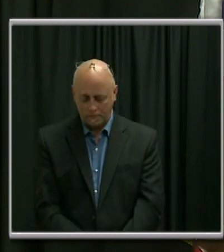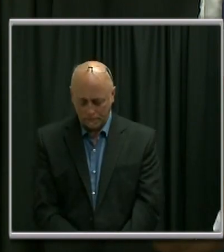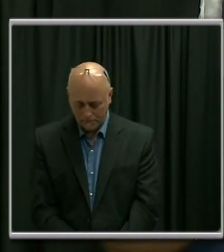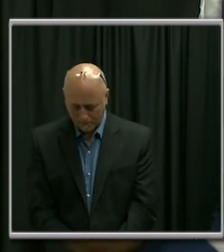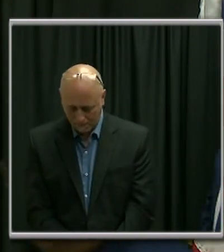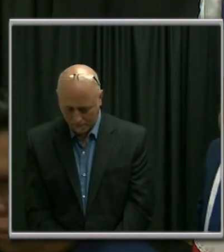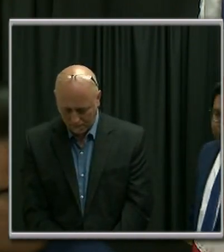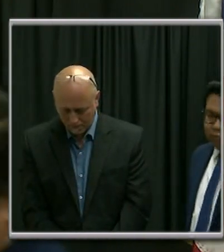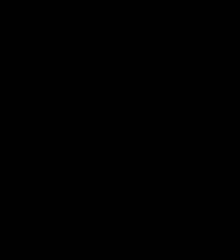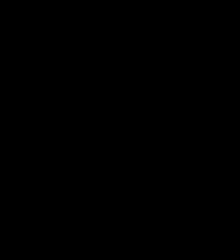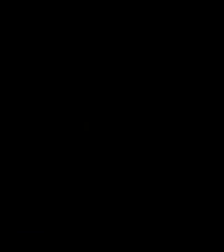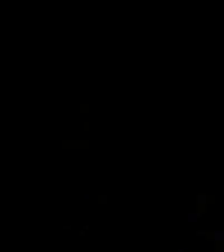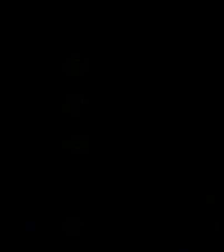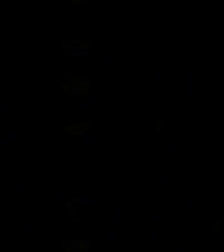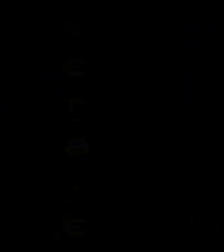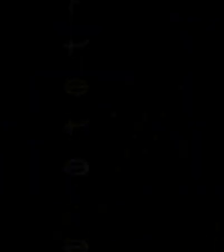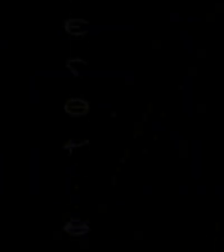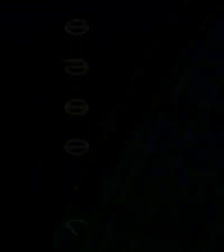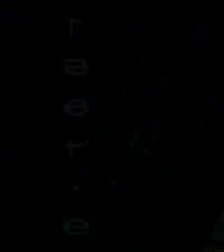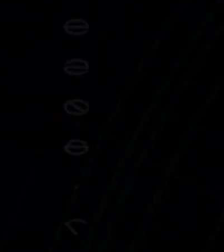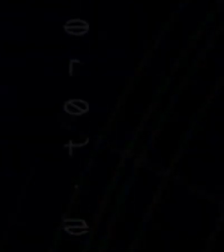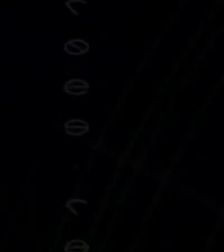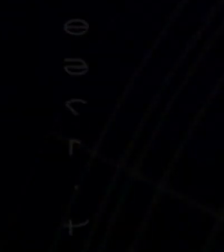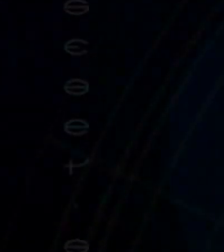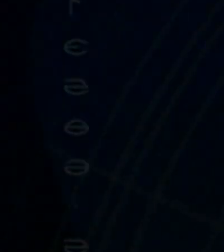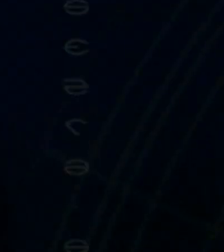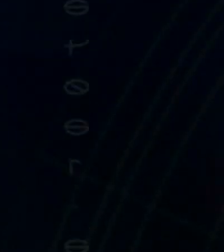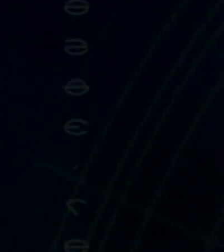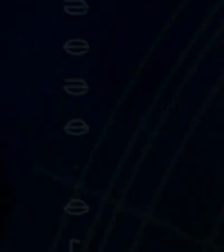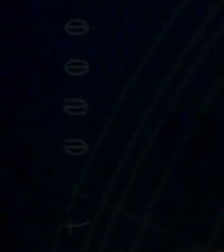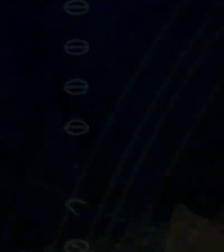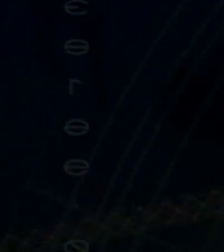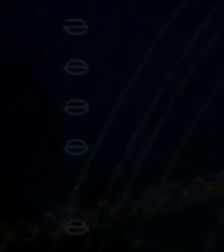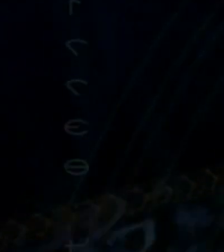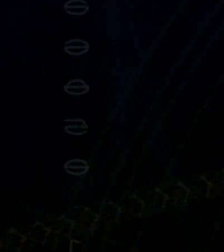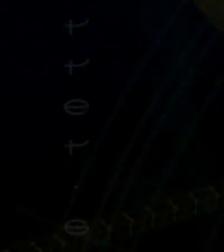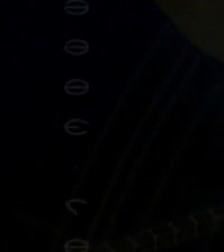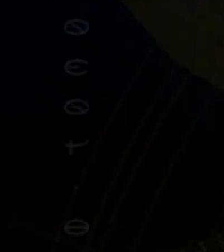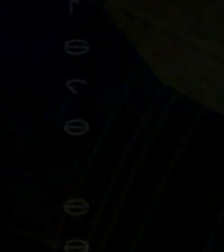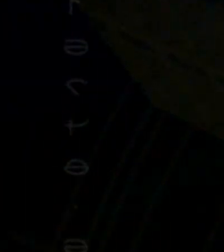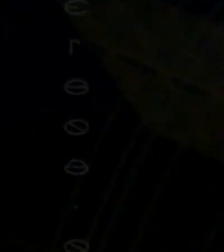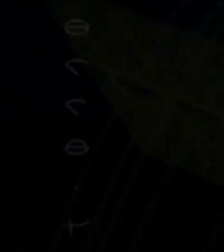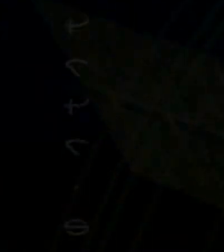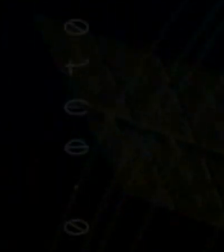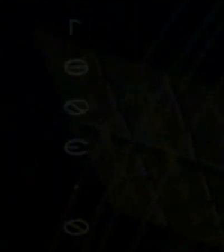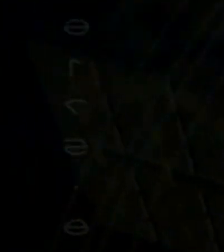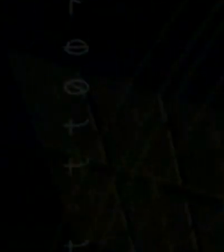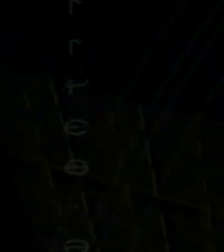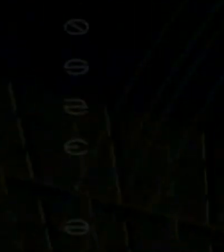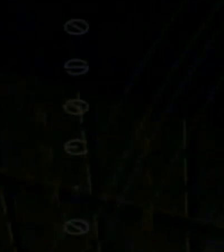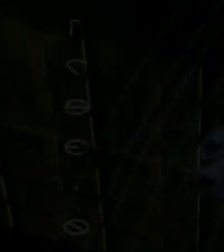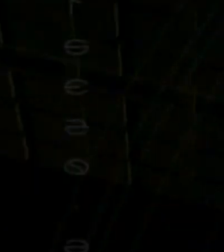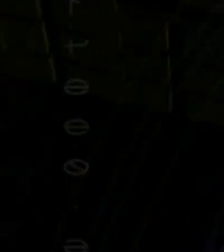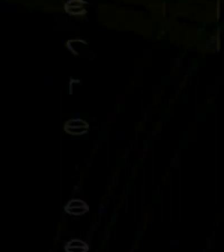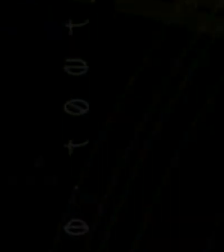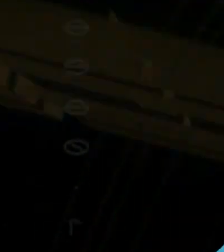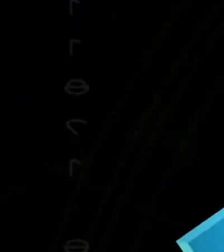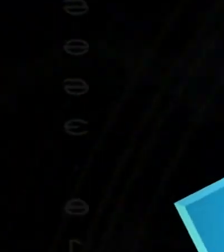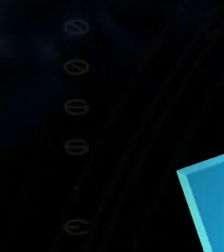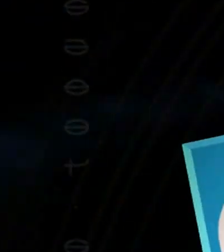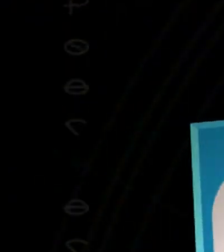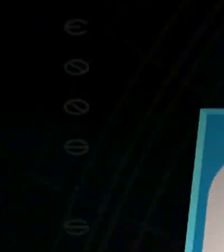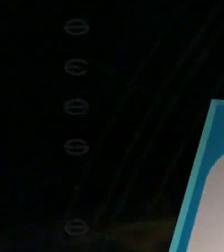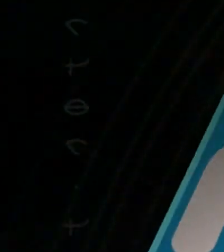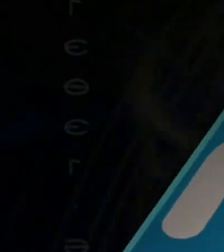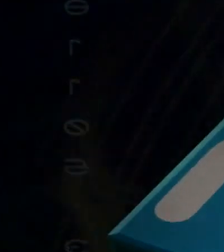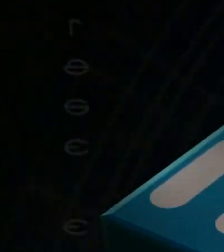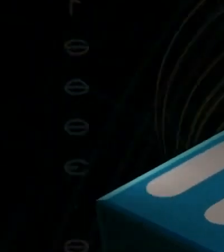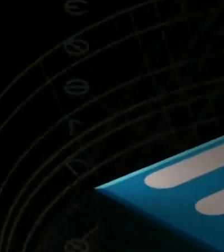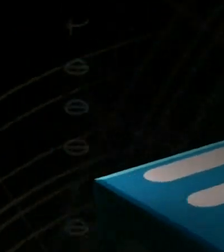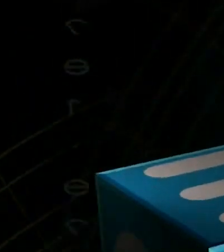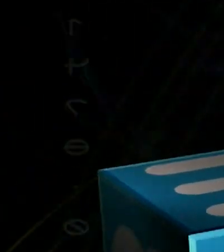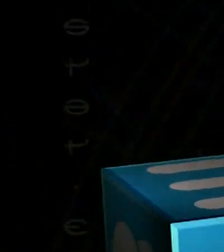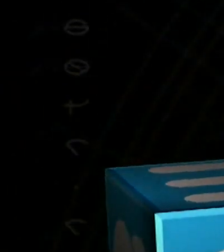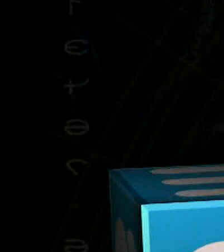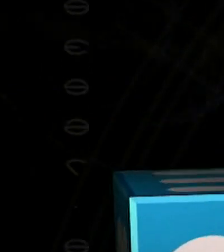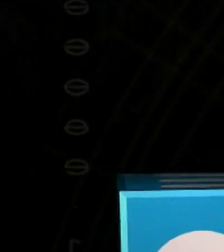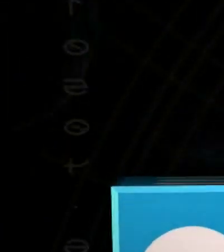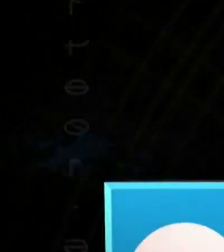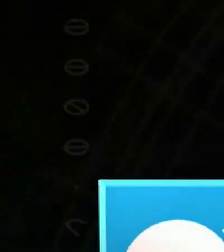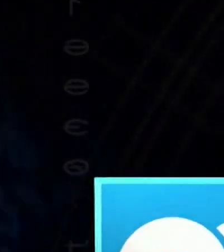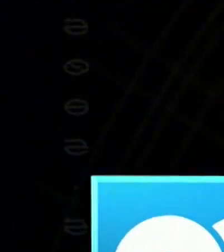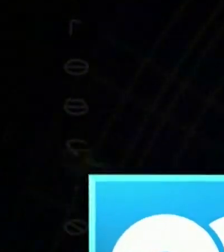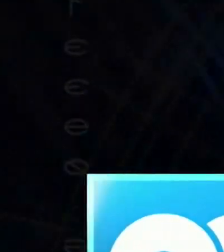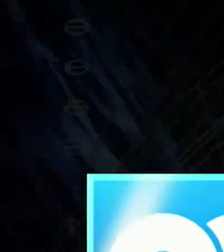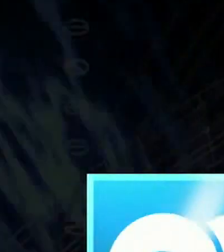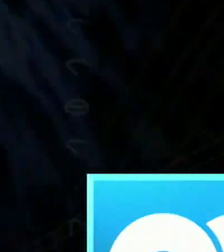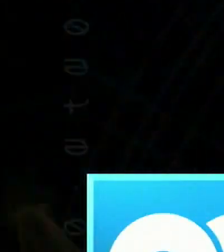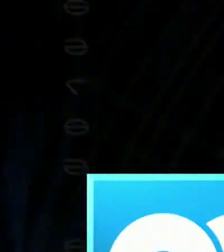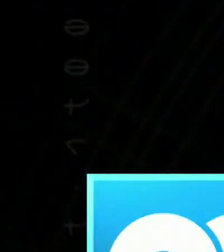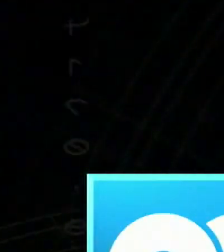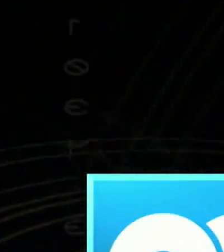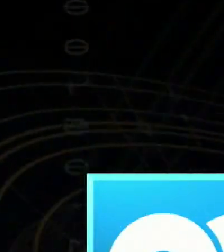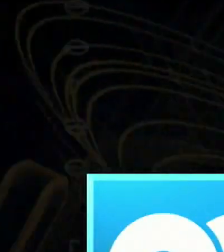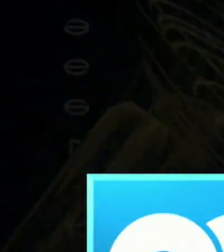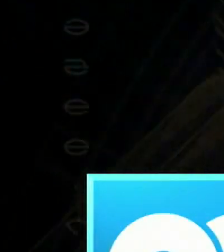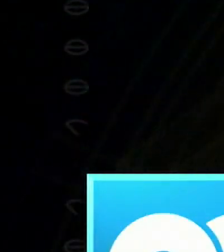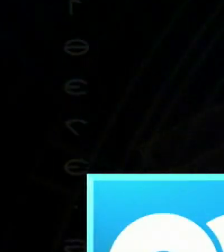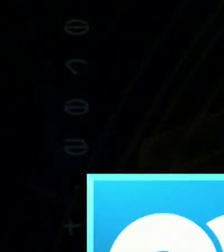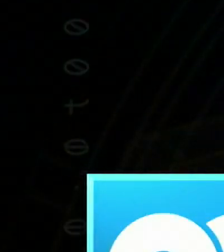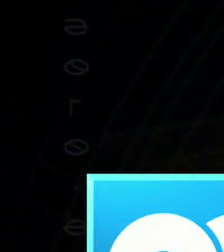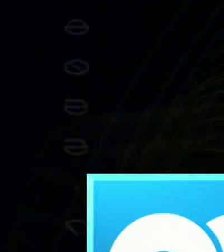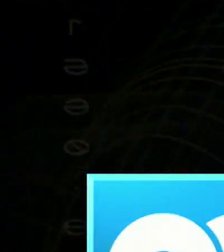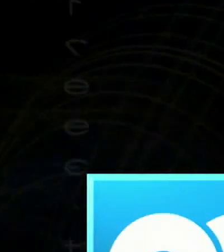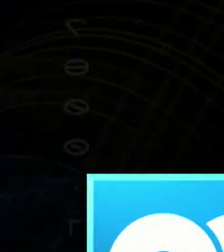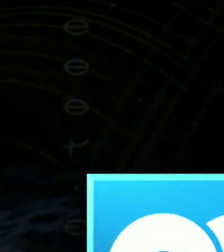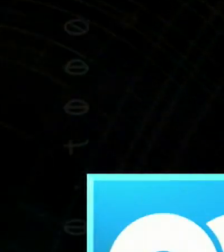NINETEEN PRESS BRIEFING. THIS